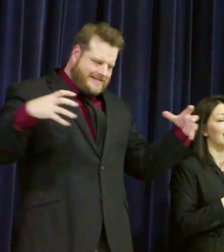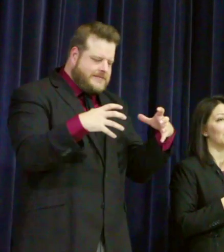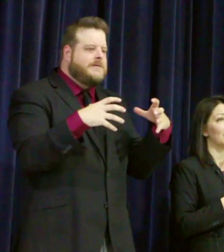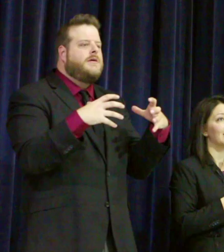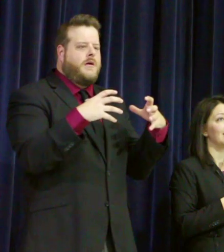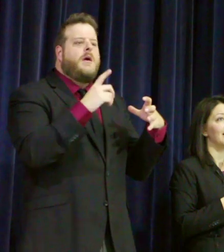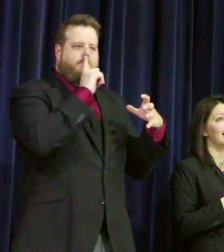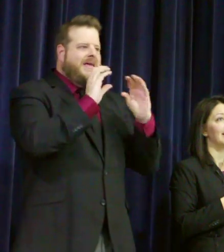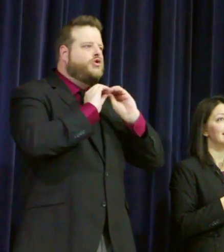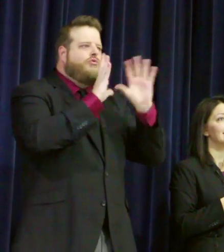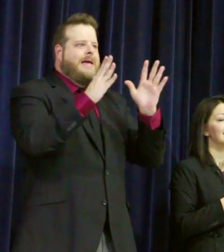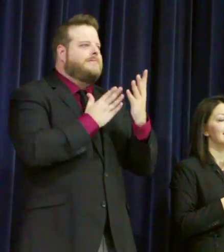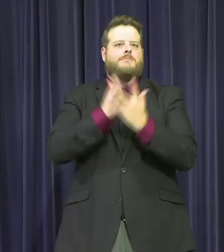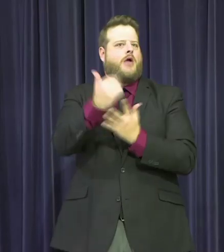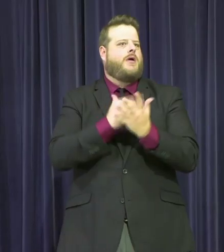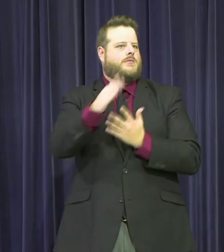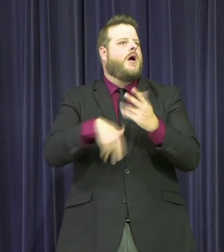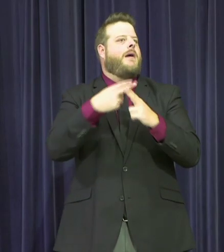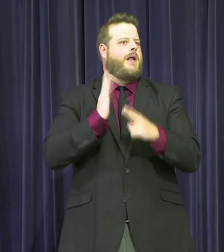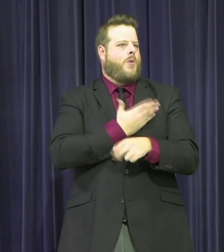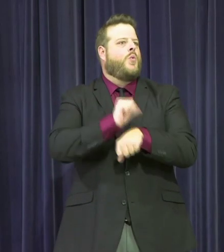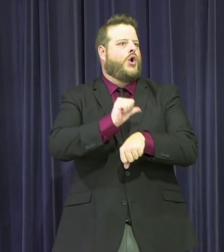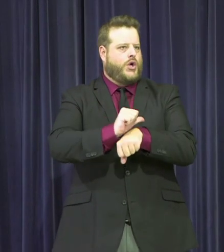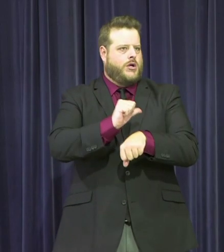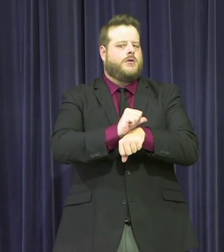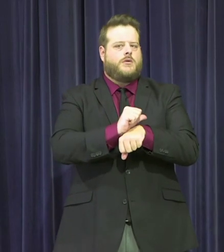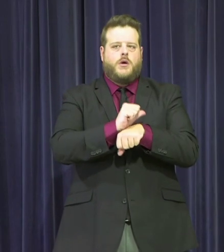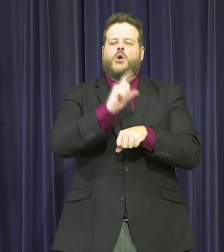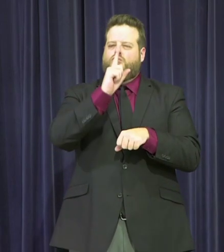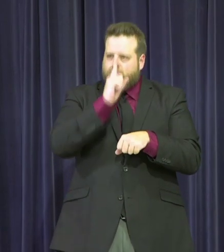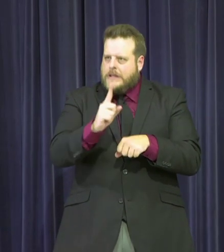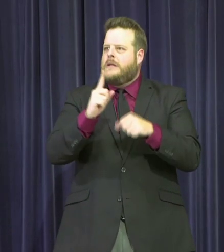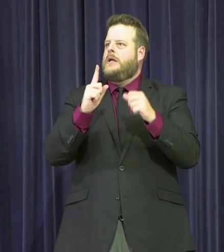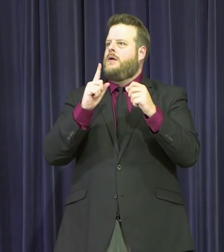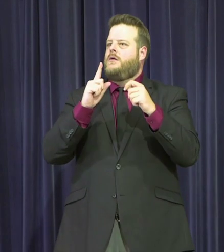what our work is. Really communicating.